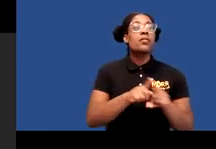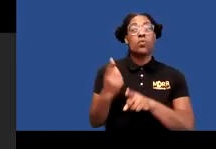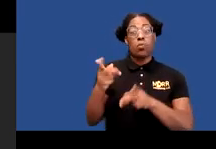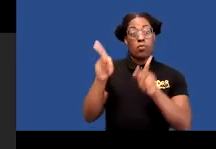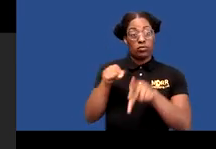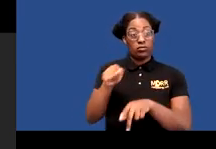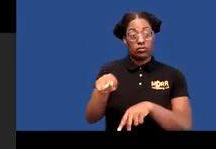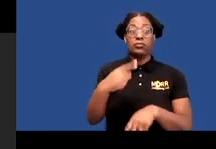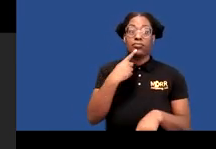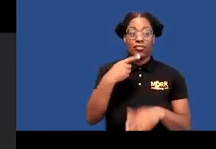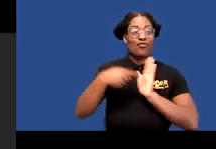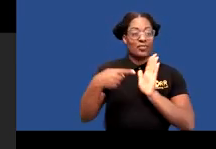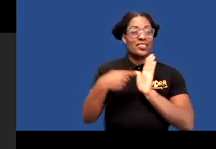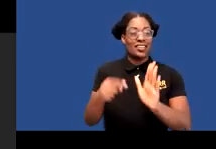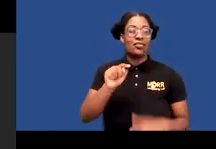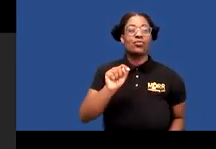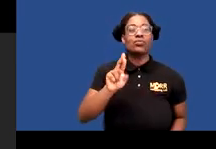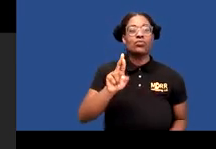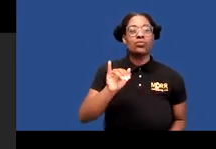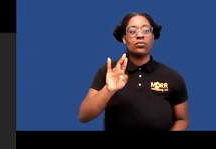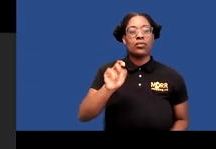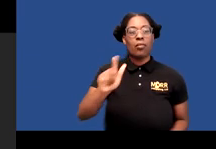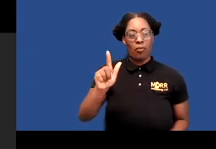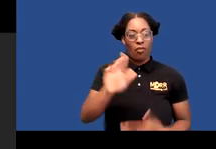Thanks for your presence here today. Also a single sex college.